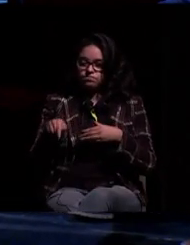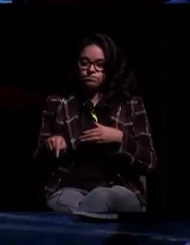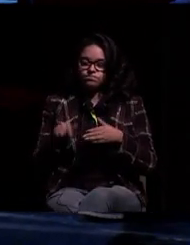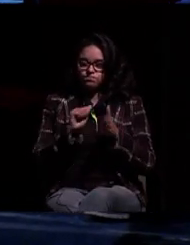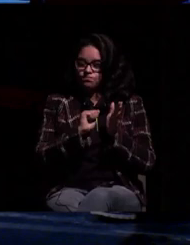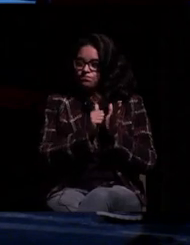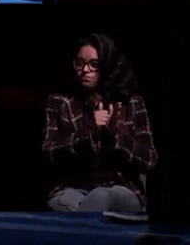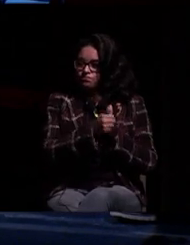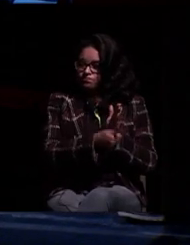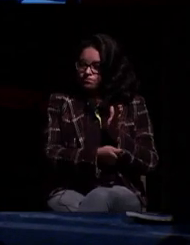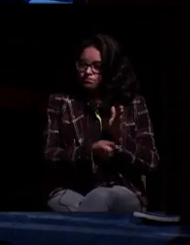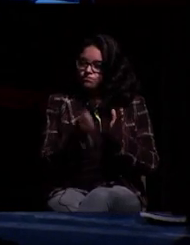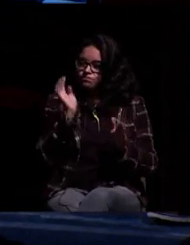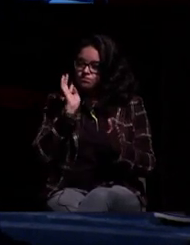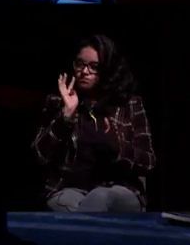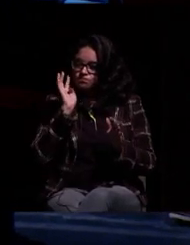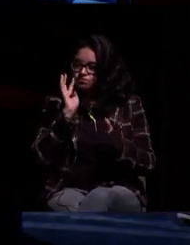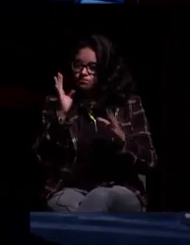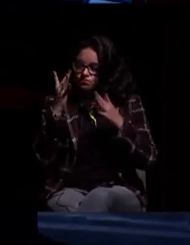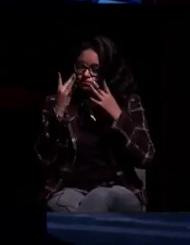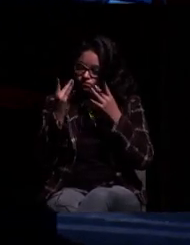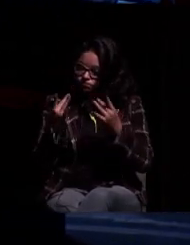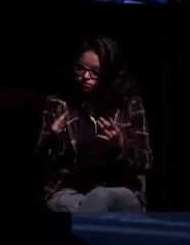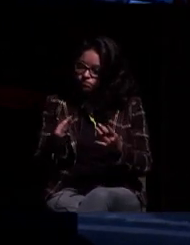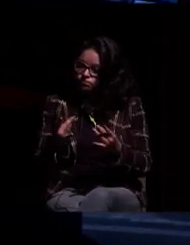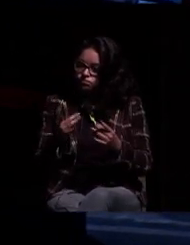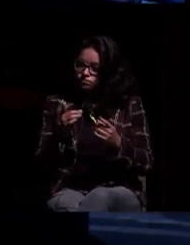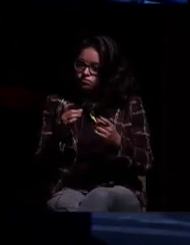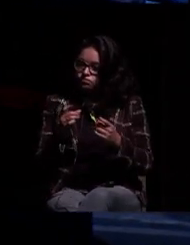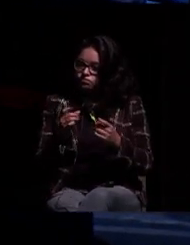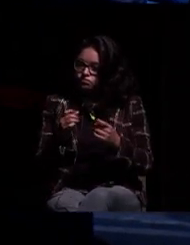of what Helio has mentioned as self-criticism